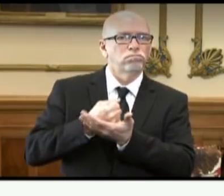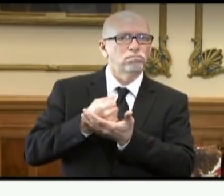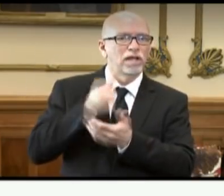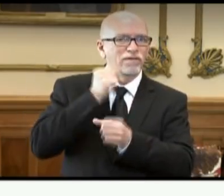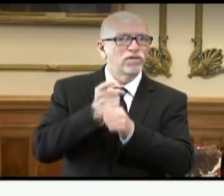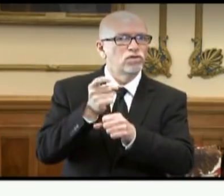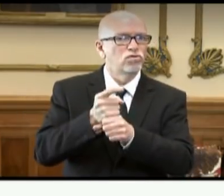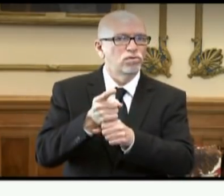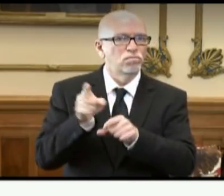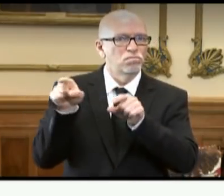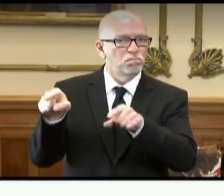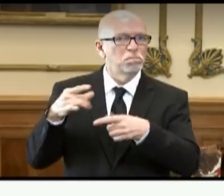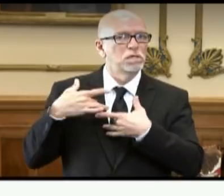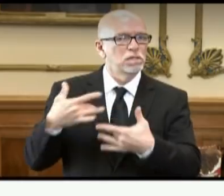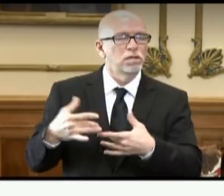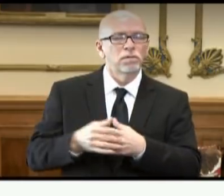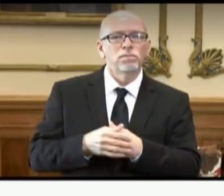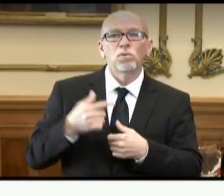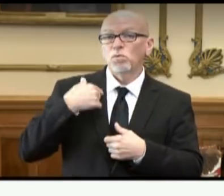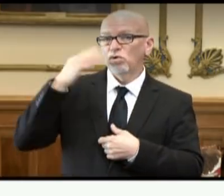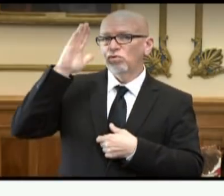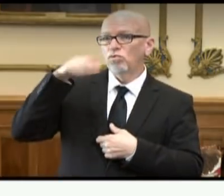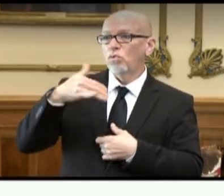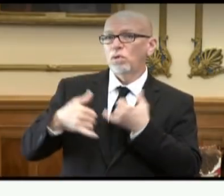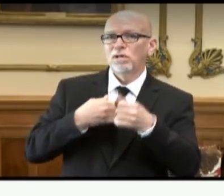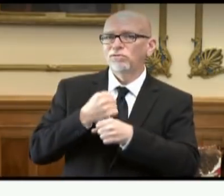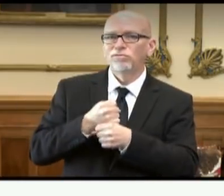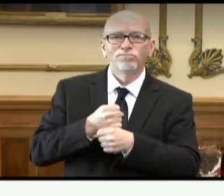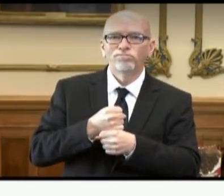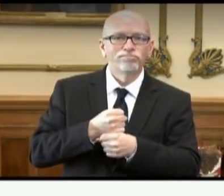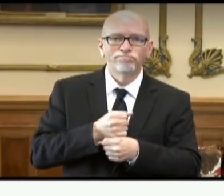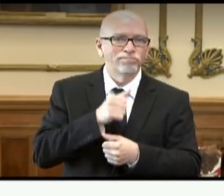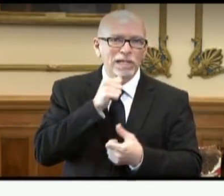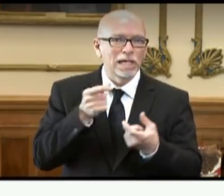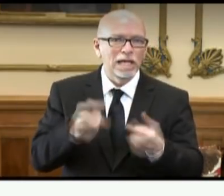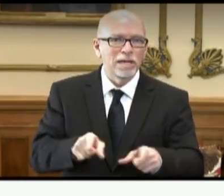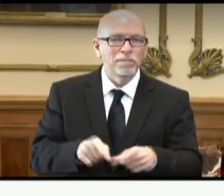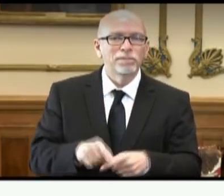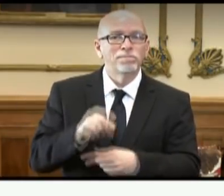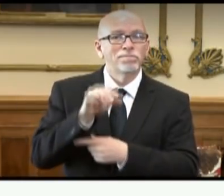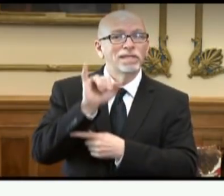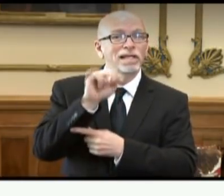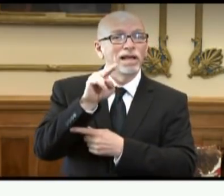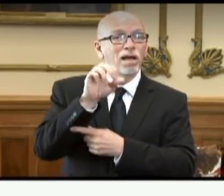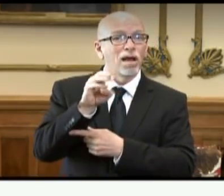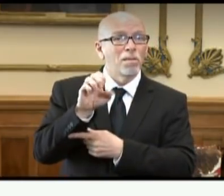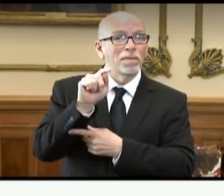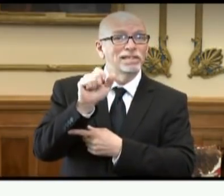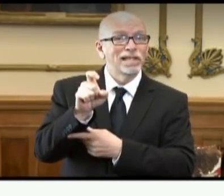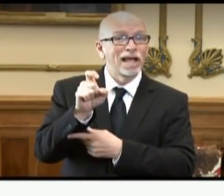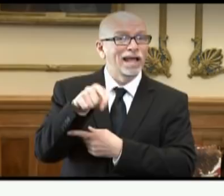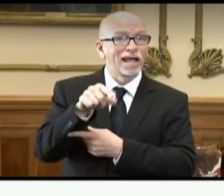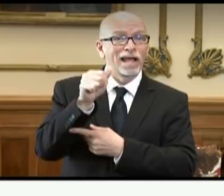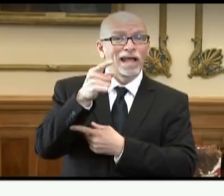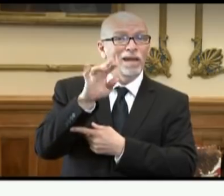JUNE HAVE GENERALLY BEEN AND CONTINUE TO BE OUR LARGEST REVENUE MONTHS. WE AS YOU CAN SEE, APRIL AND